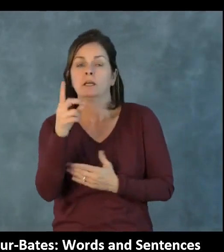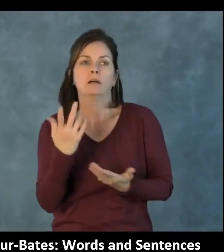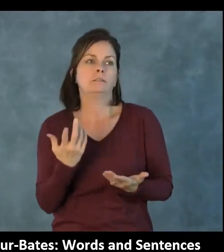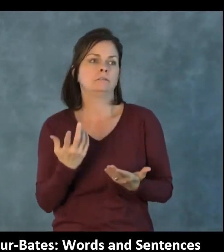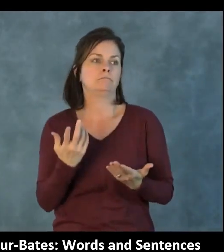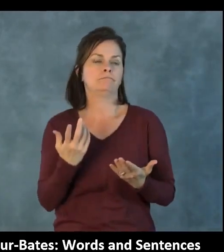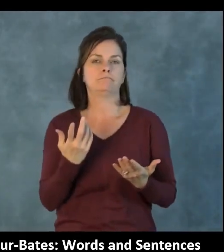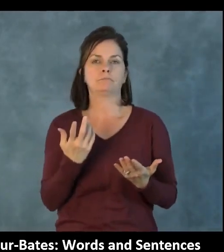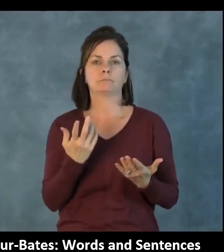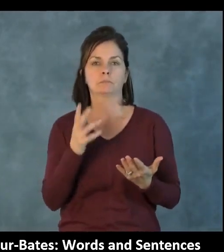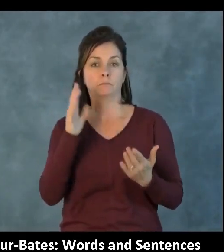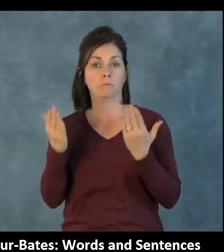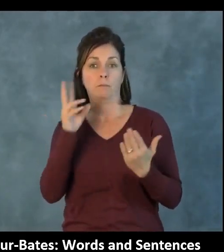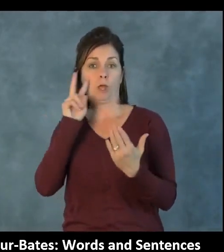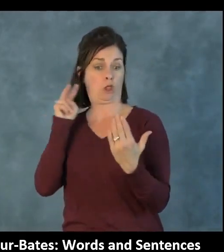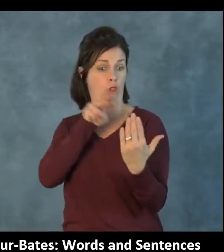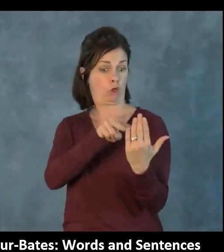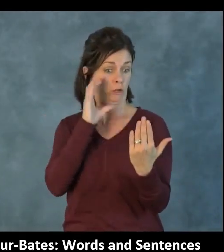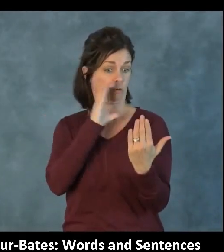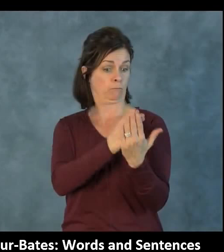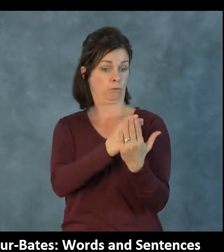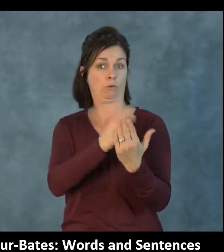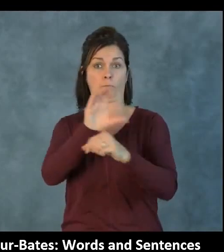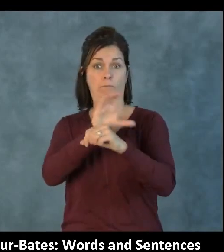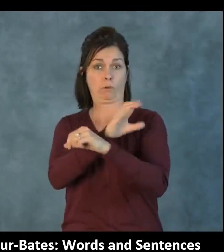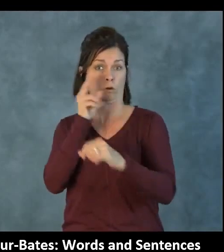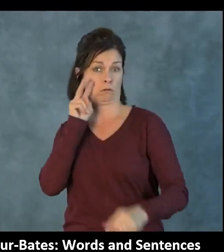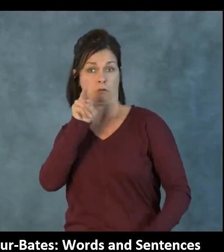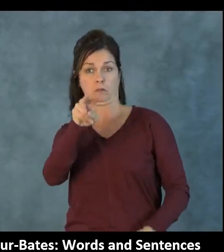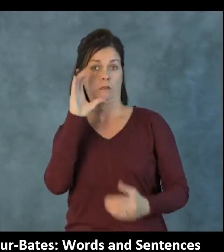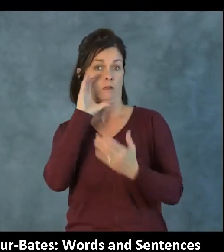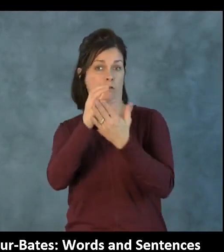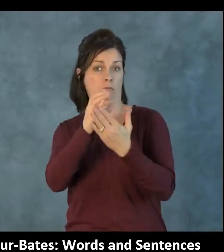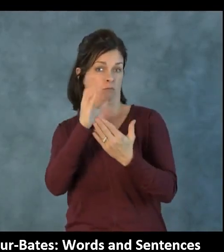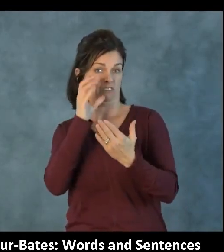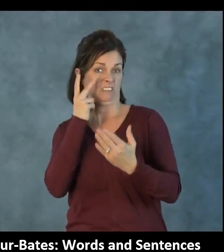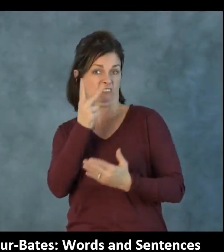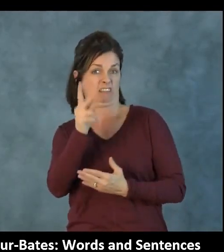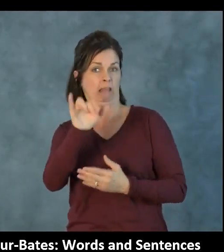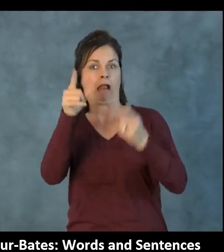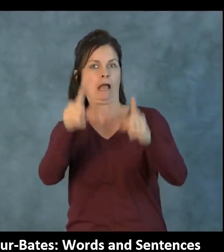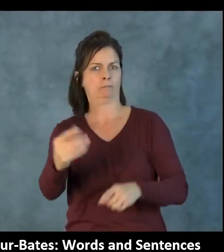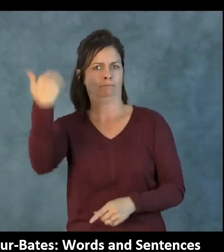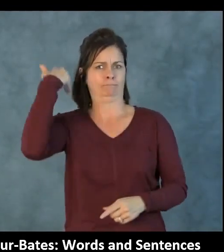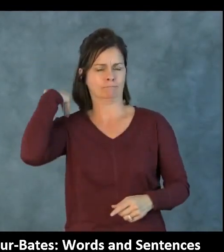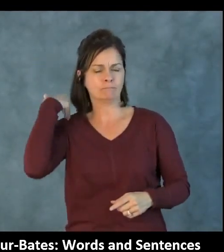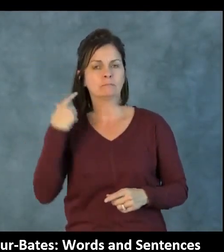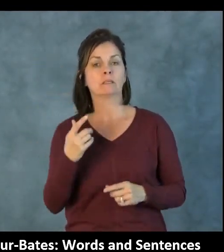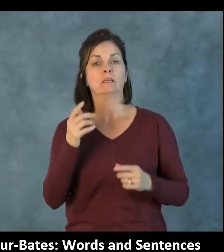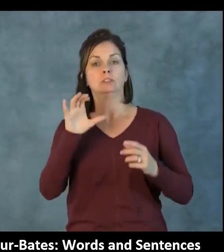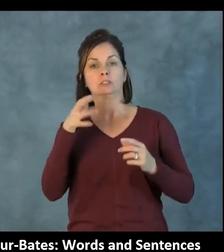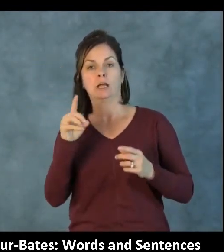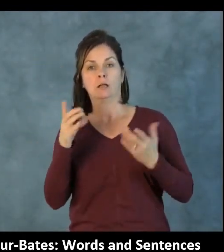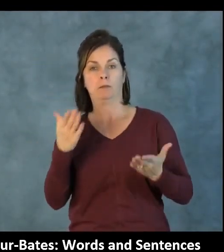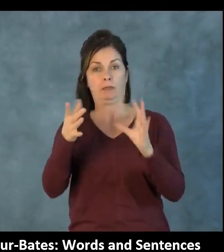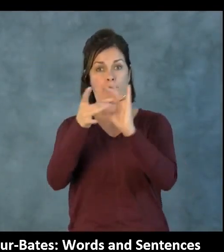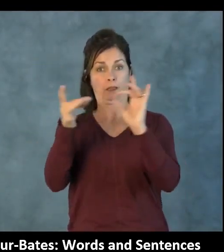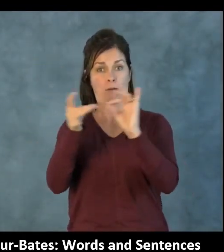at a photo on the computer of something that happened in the past and comment on that.